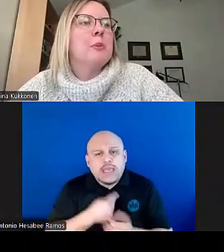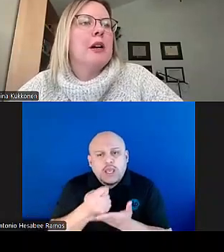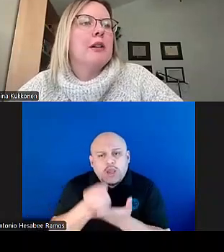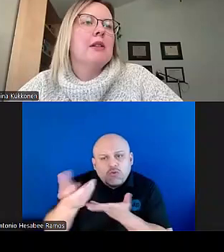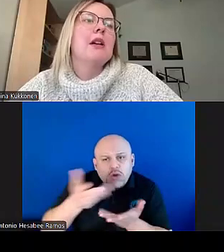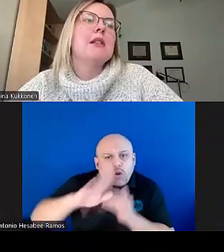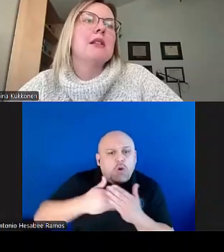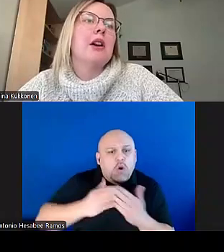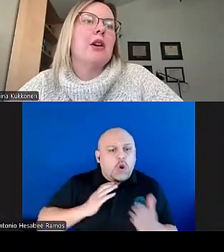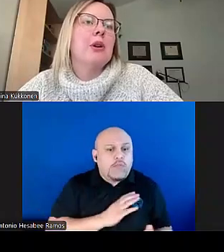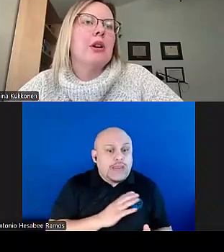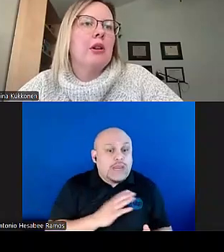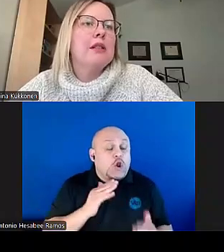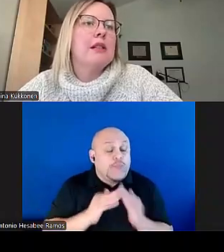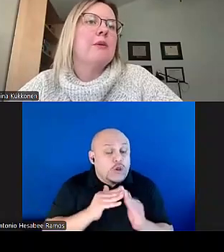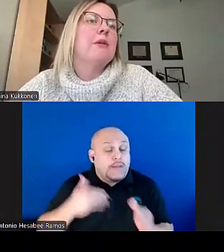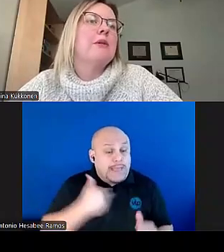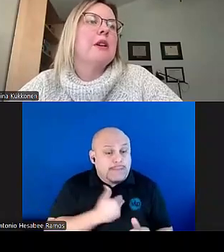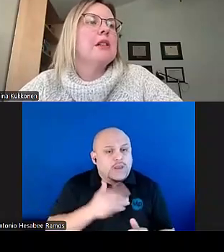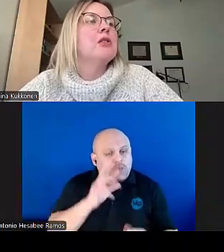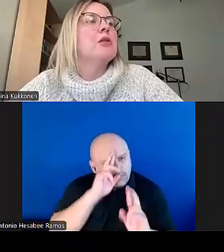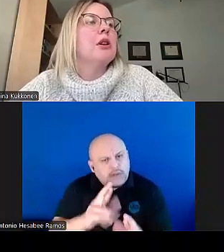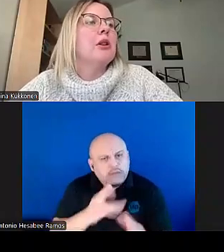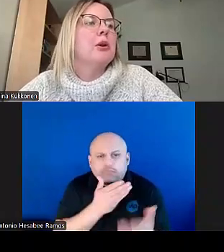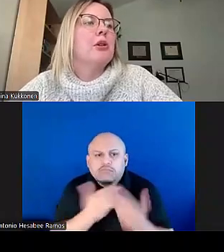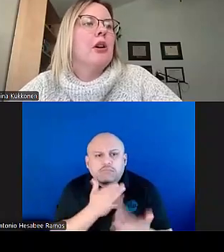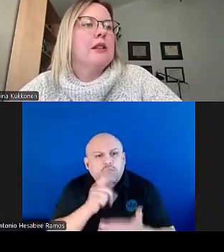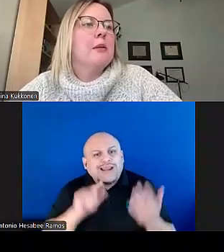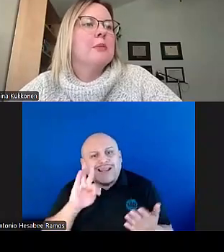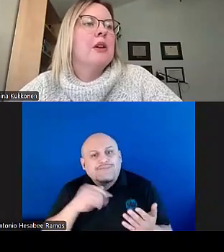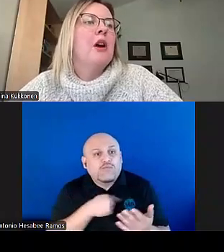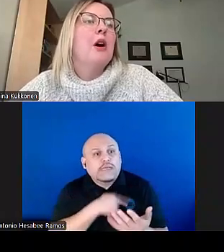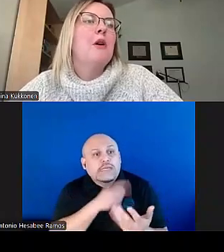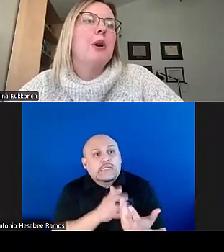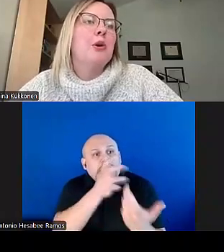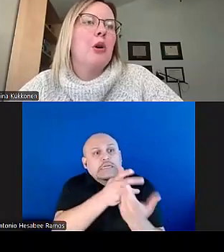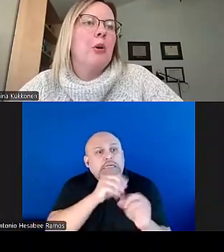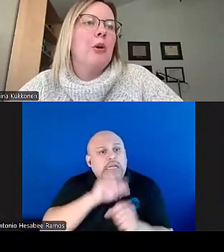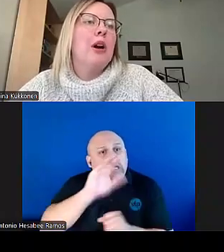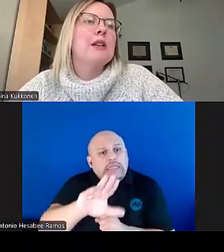respect and desire regardless if we fit into the colonial concept of what a normal and